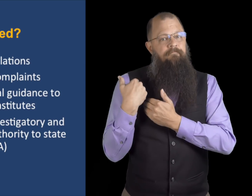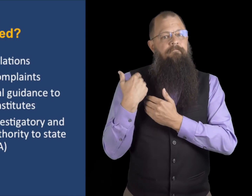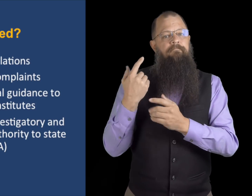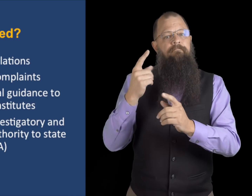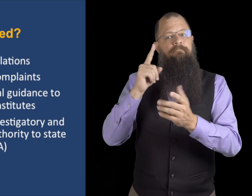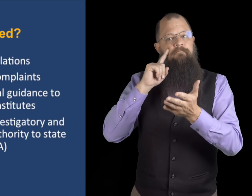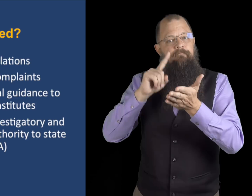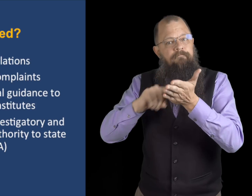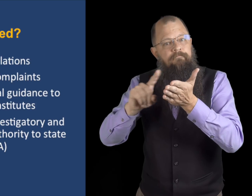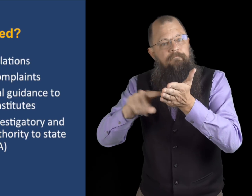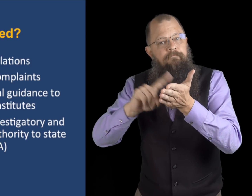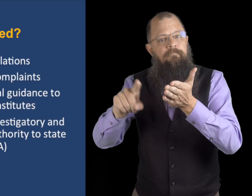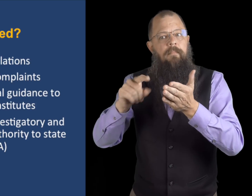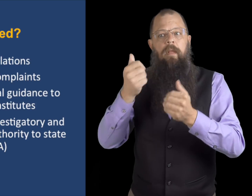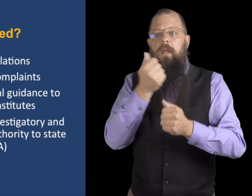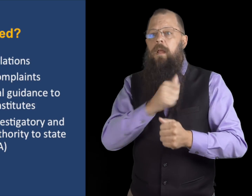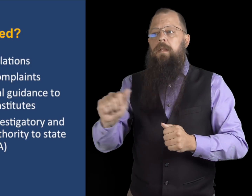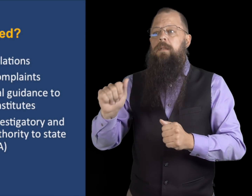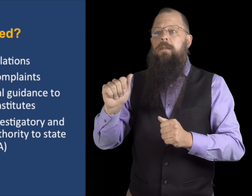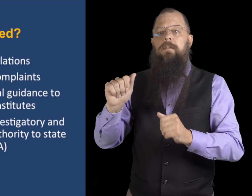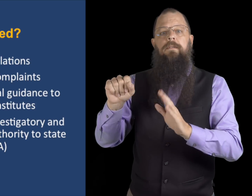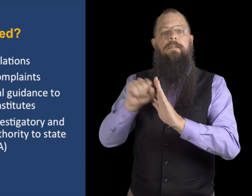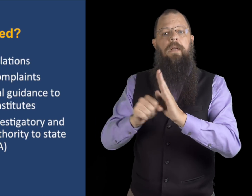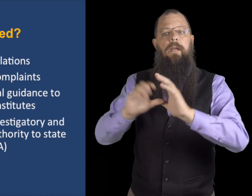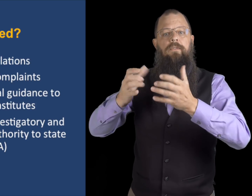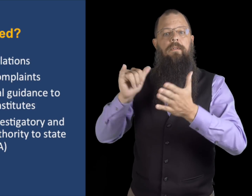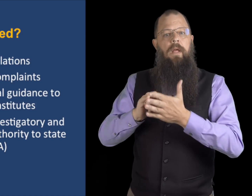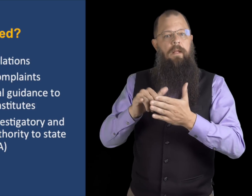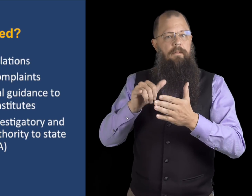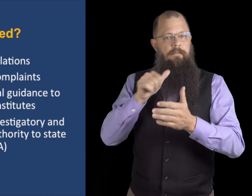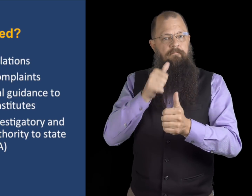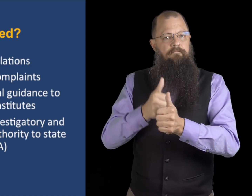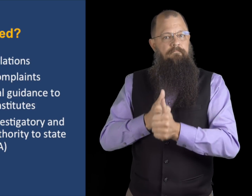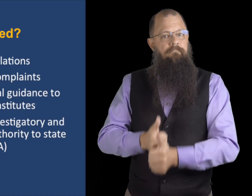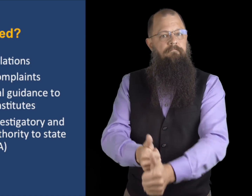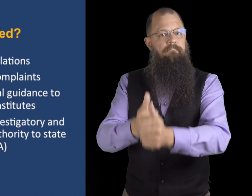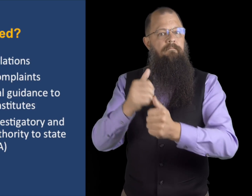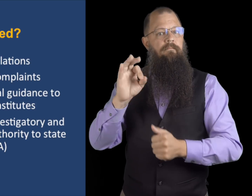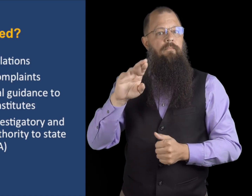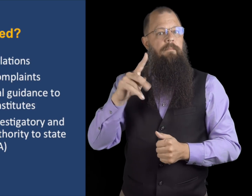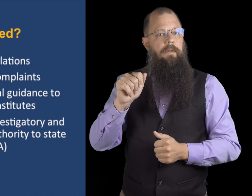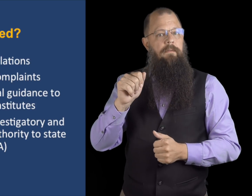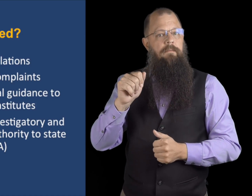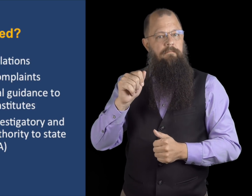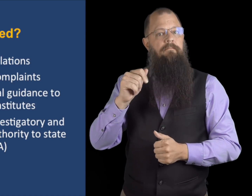and they are also a delegated investigatory and regulatory authority